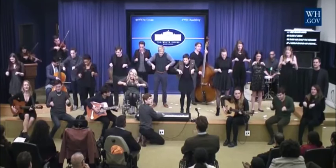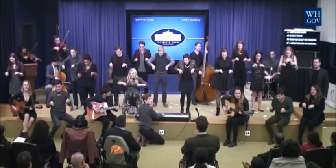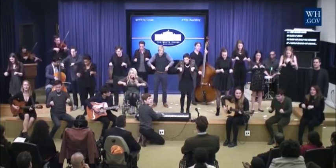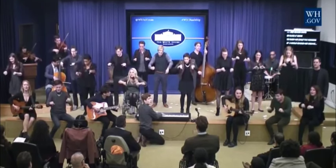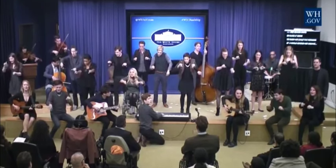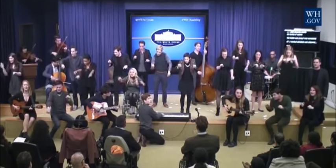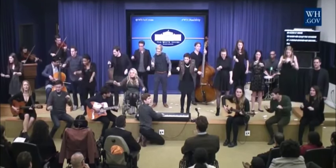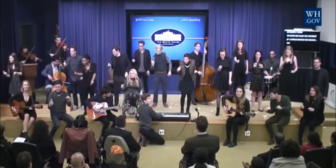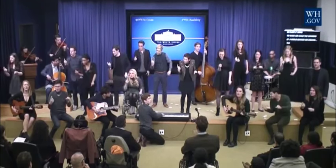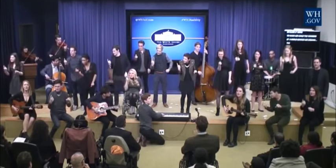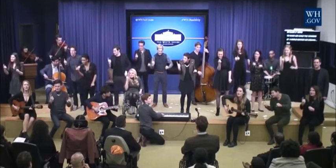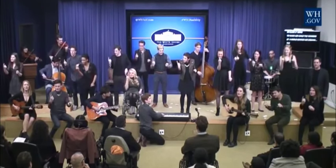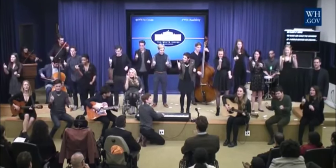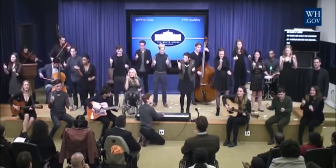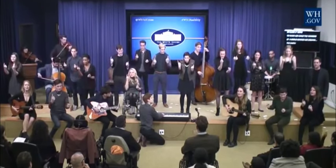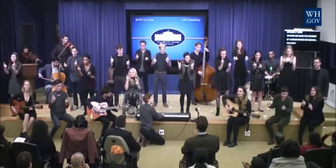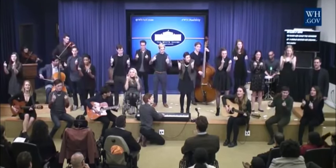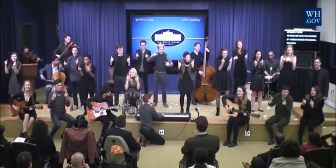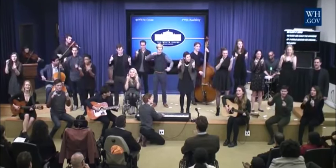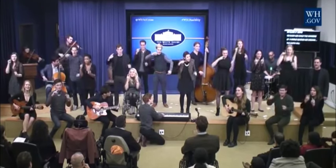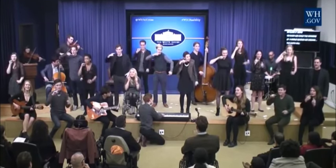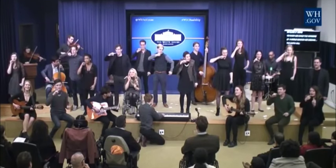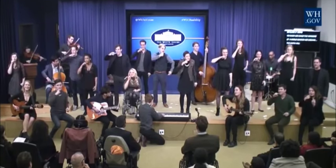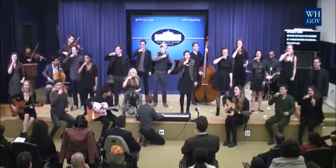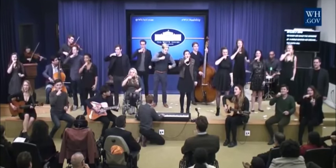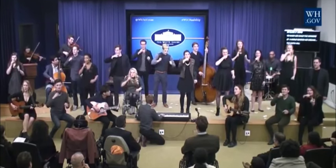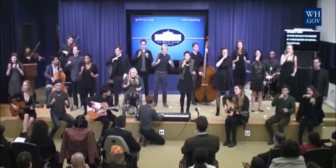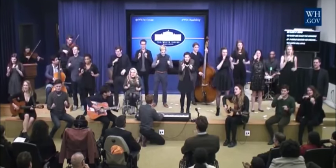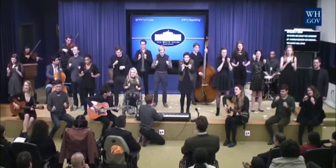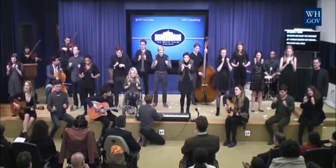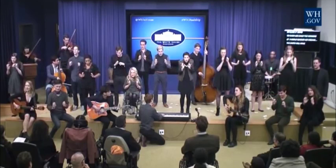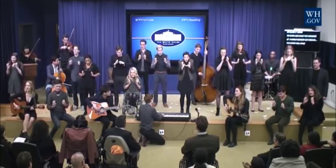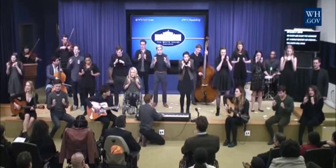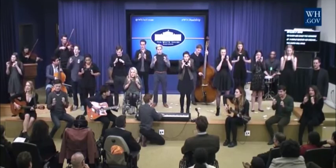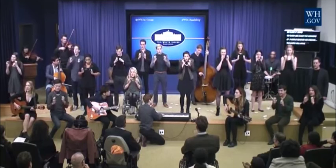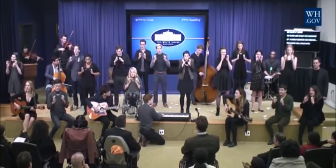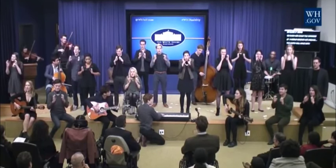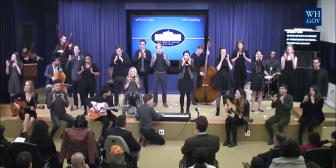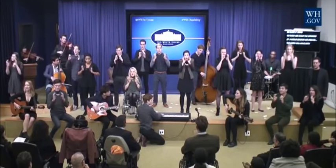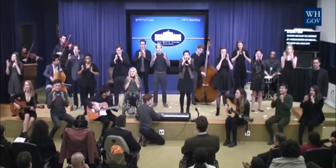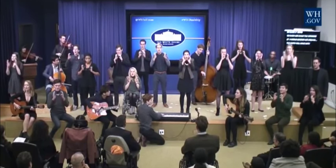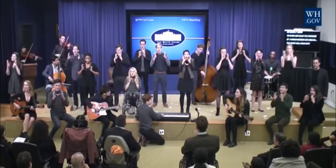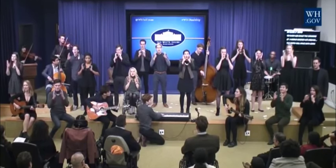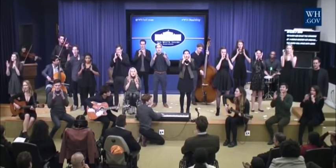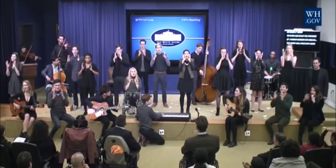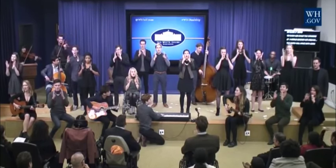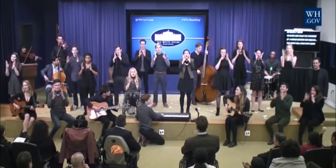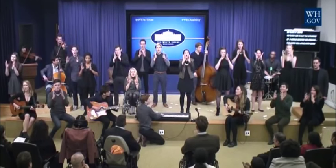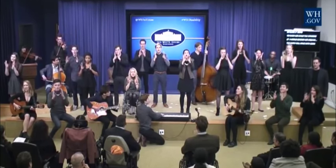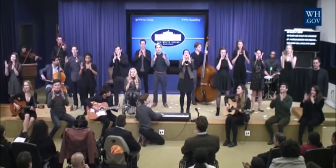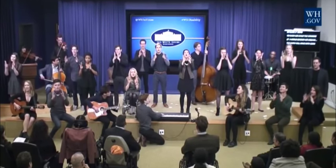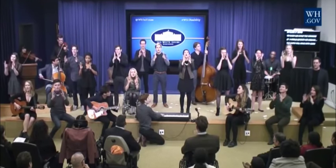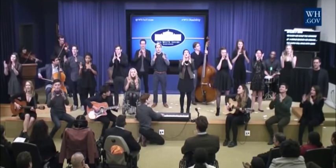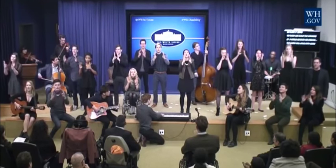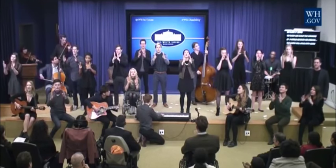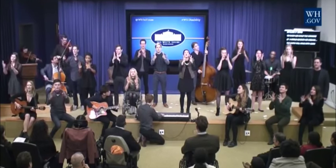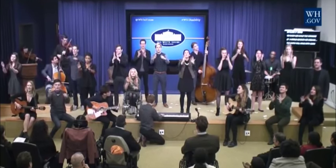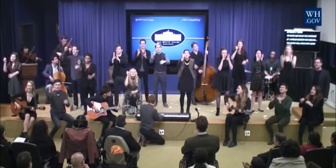The earth will wave with corn